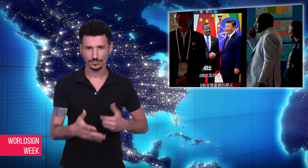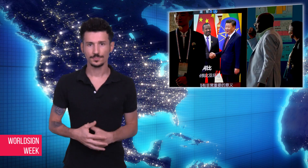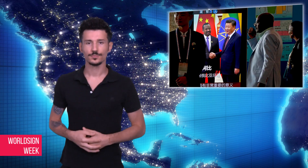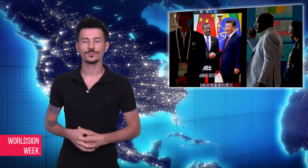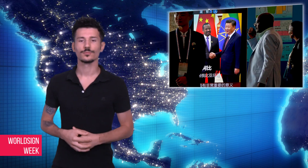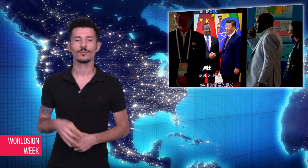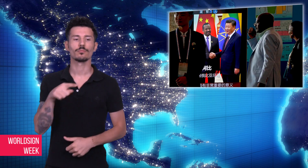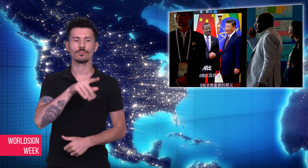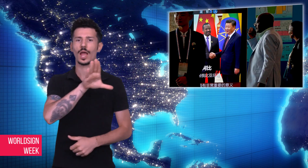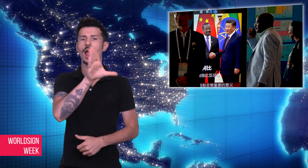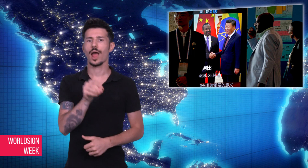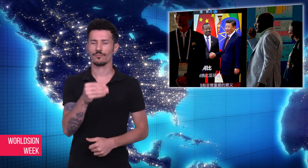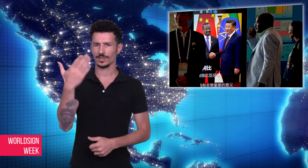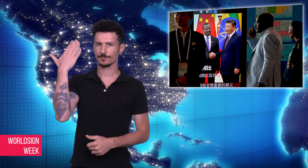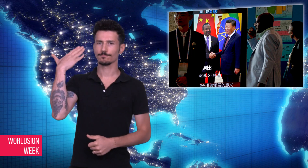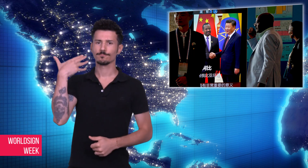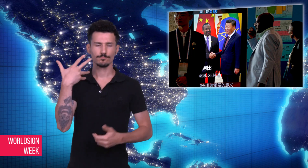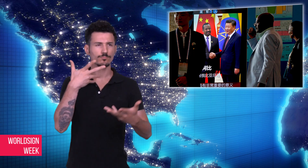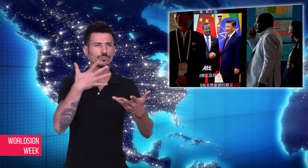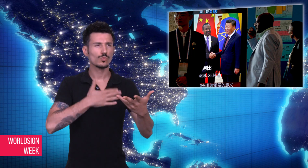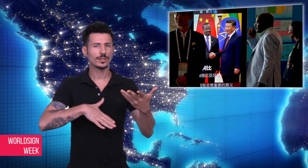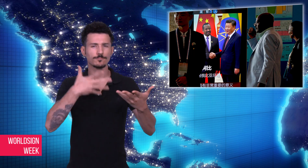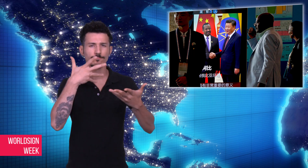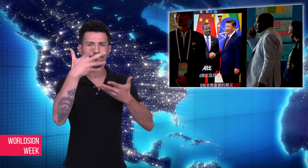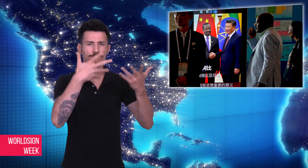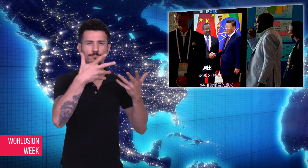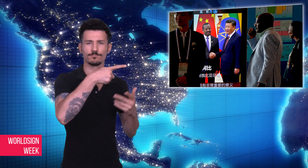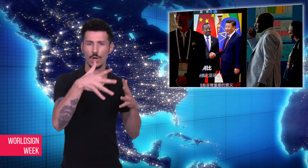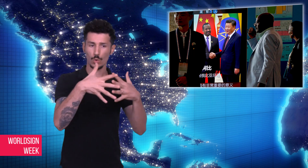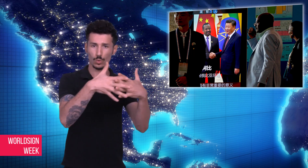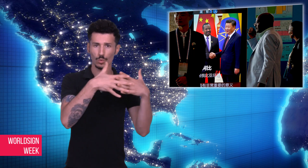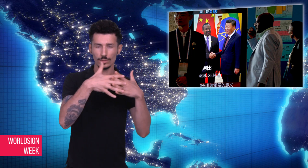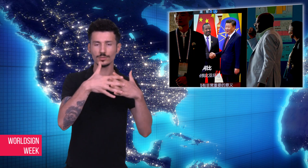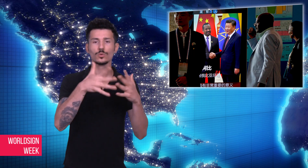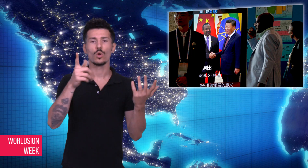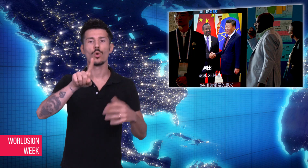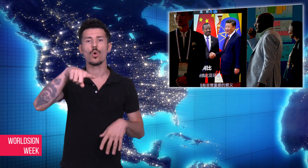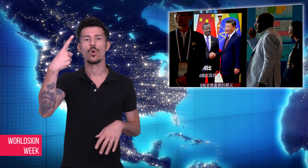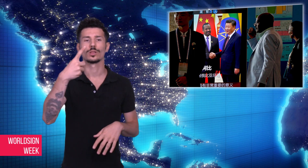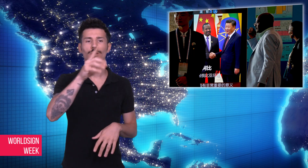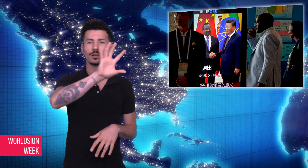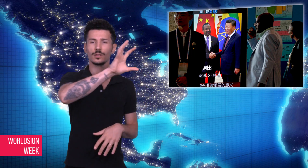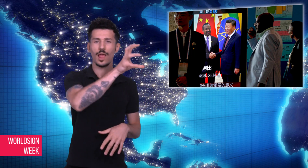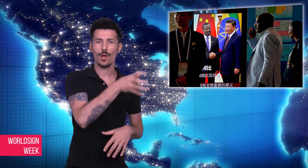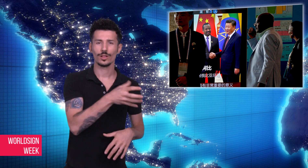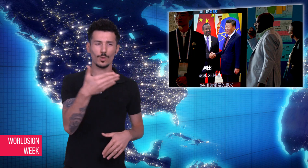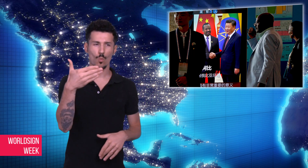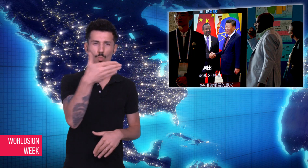other Western nations, African nations